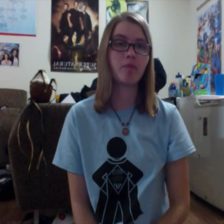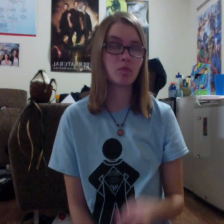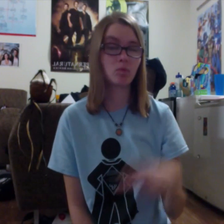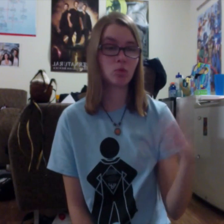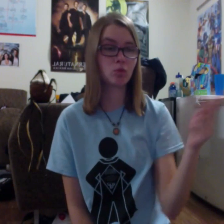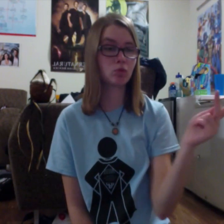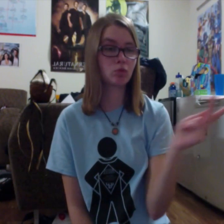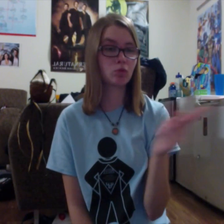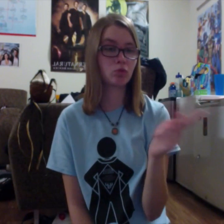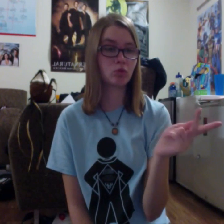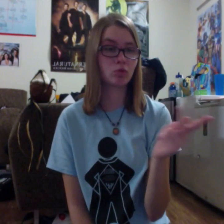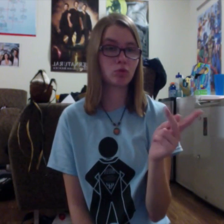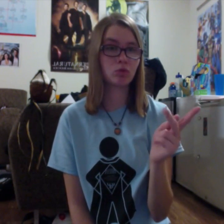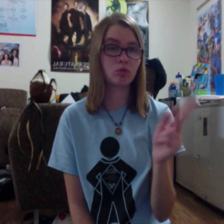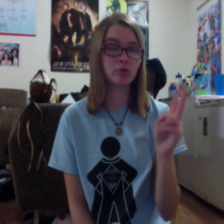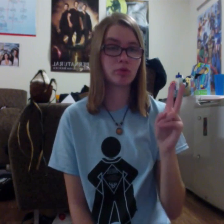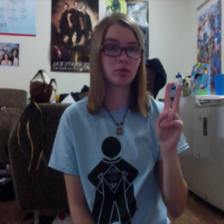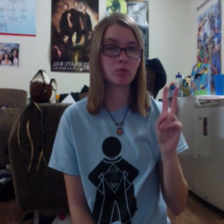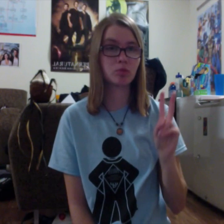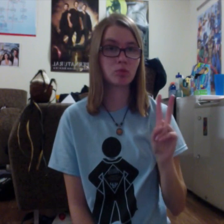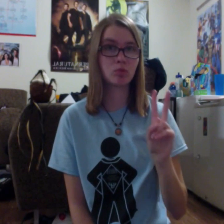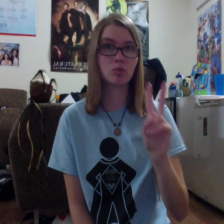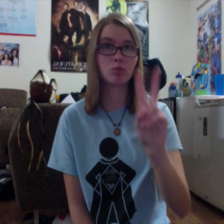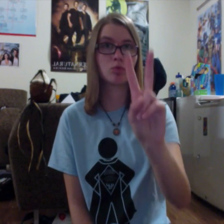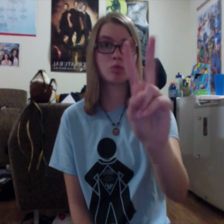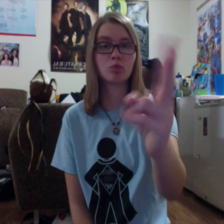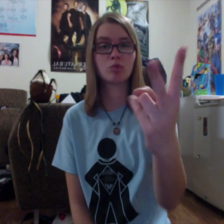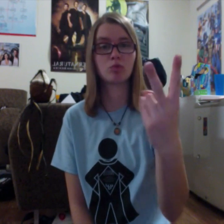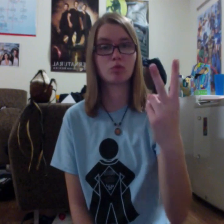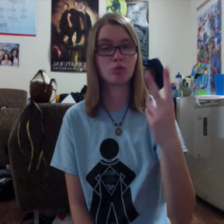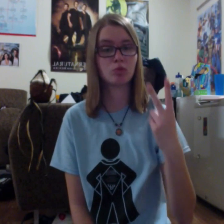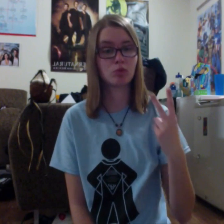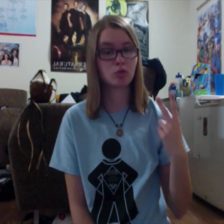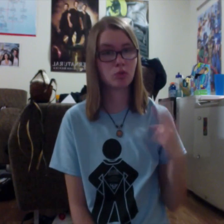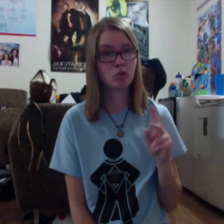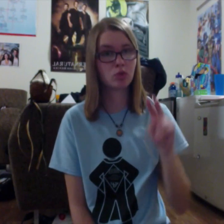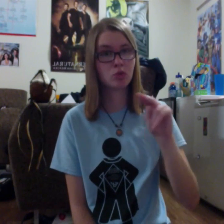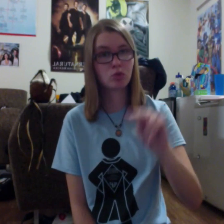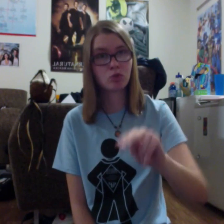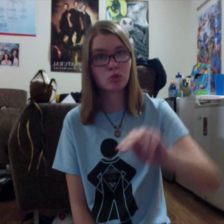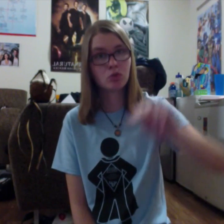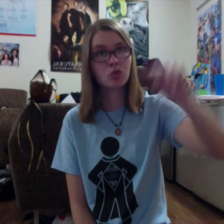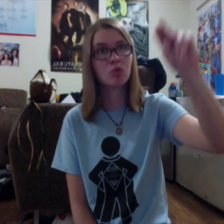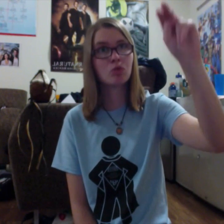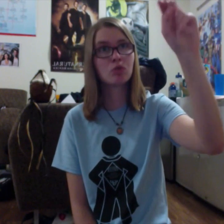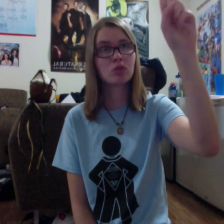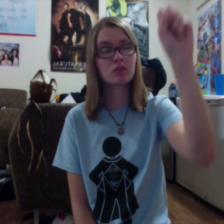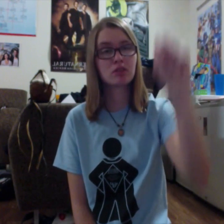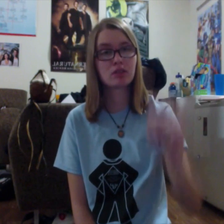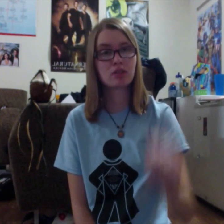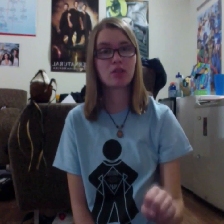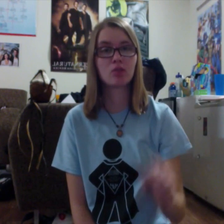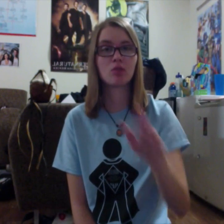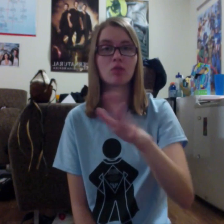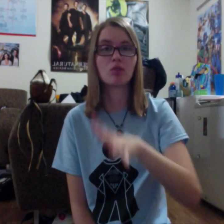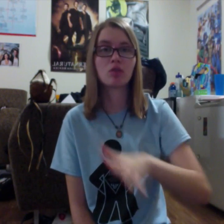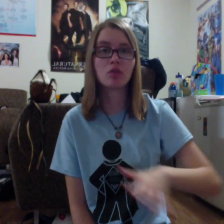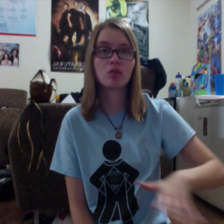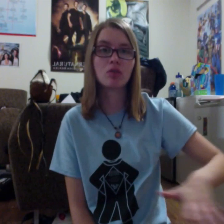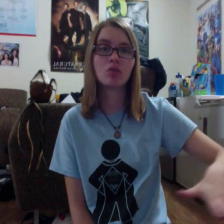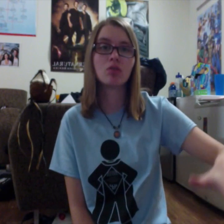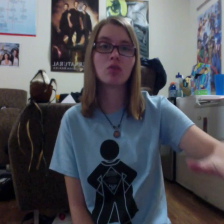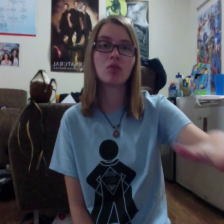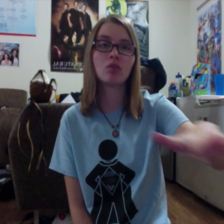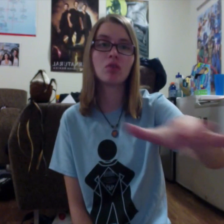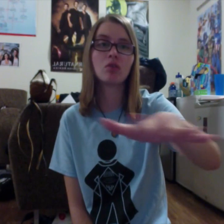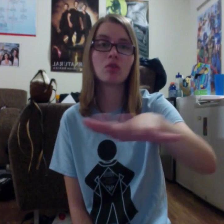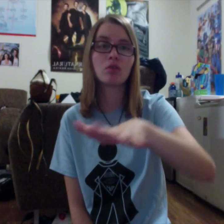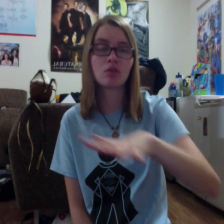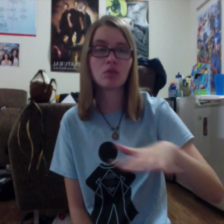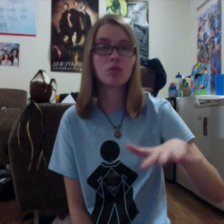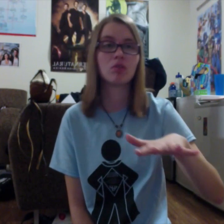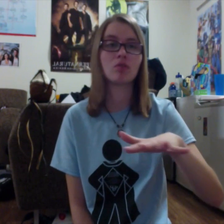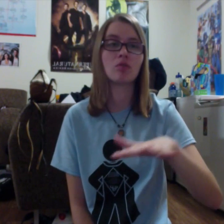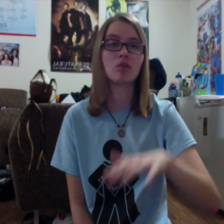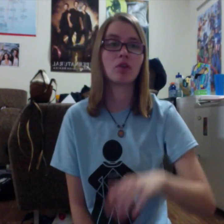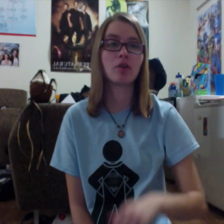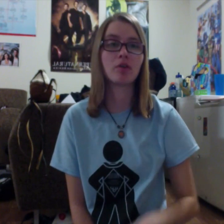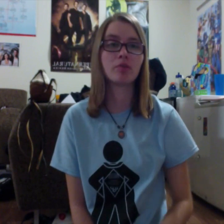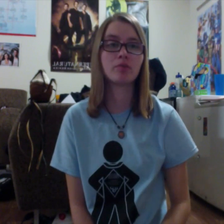They went all over the country from North to South.